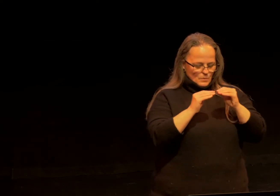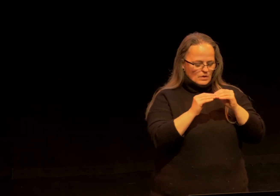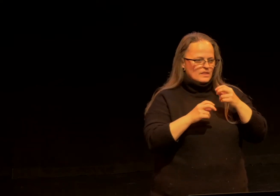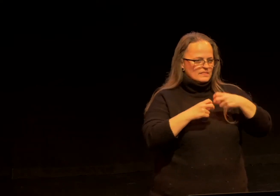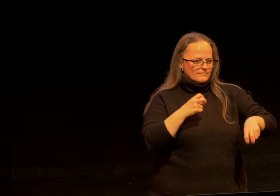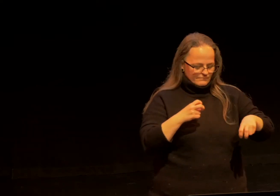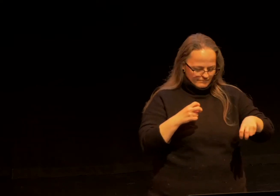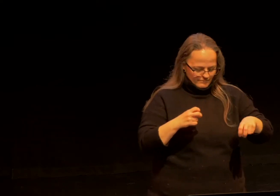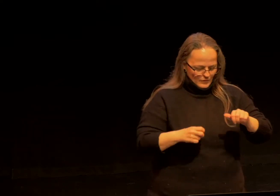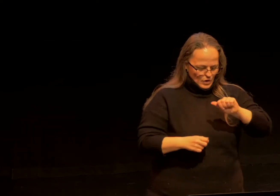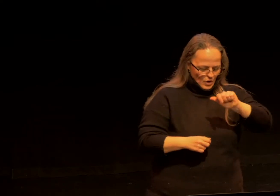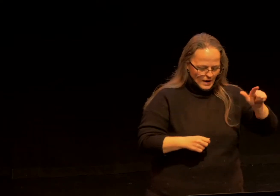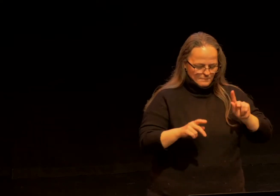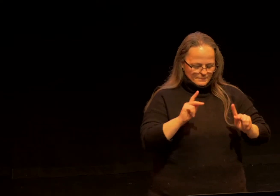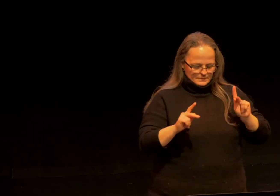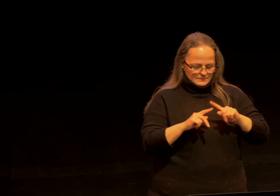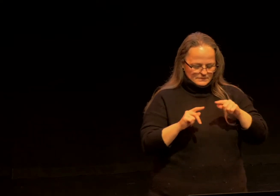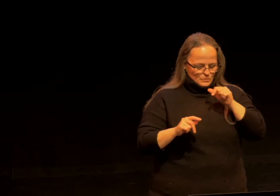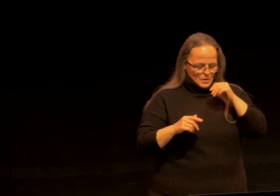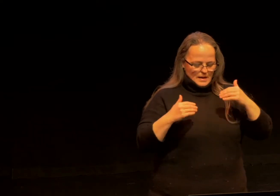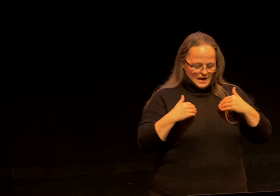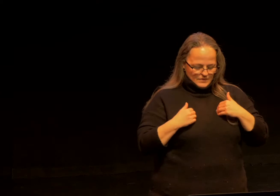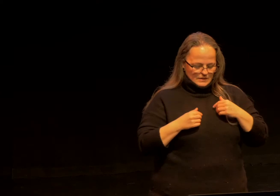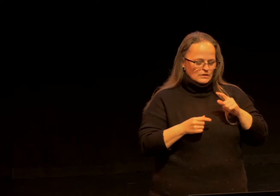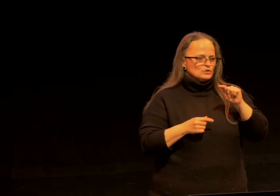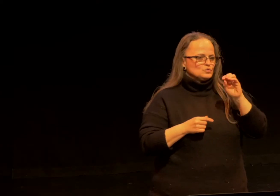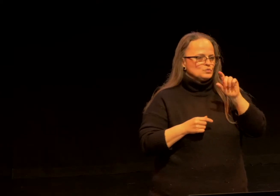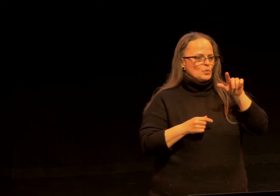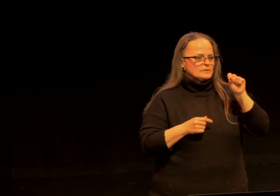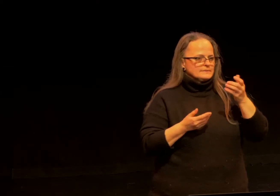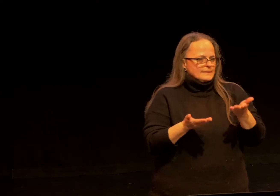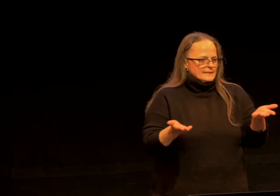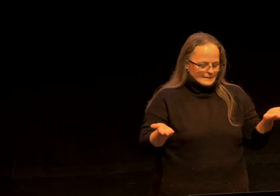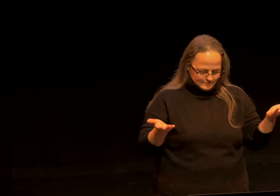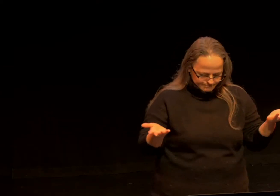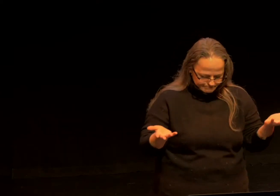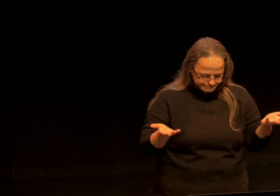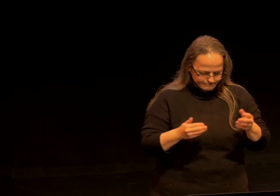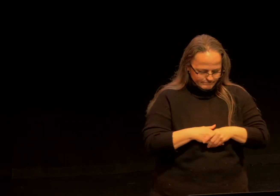with the disability community, but as you know, because of COVID, there are actually a lot more barriers now.